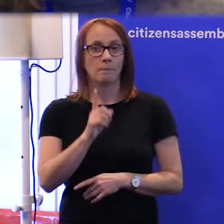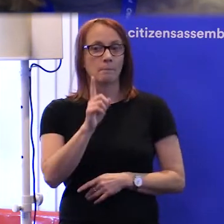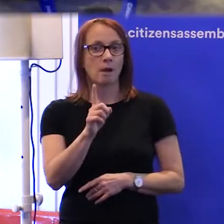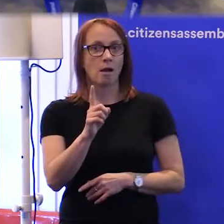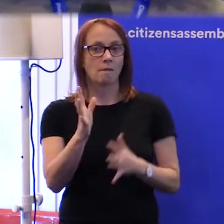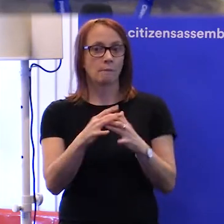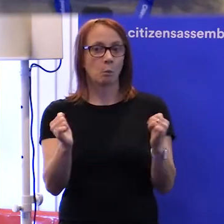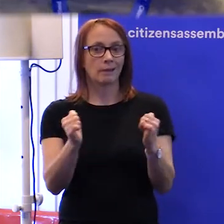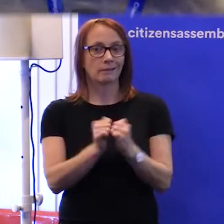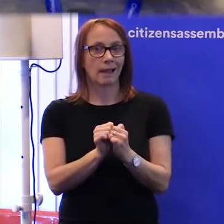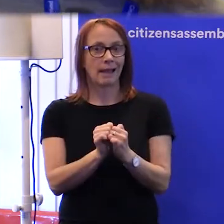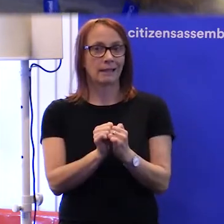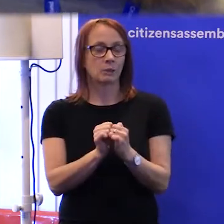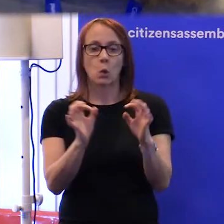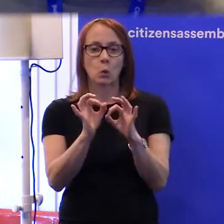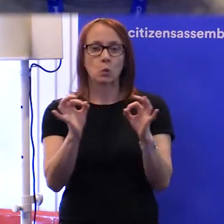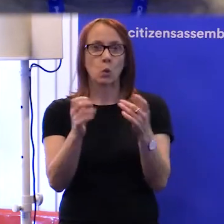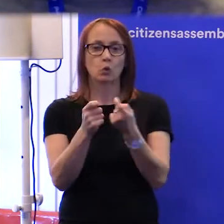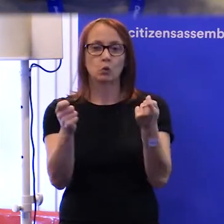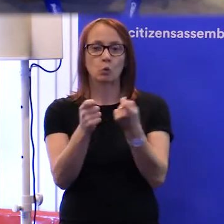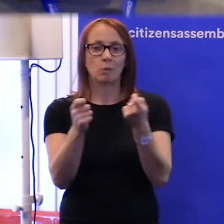particular weekend we don't have any prayers joining us and we're not